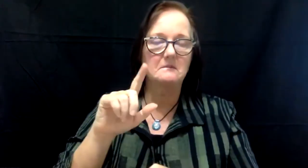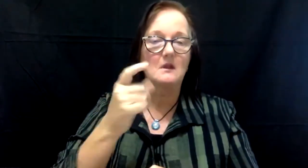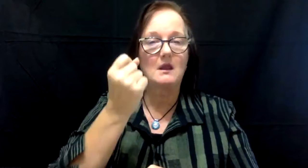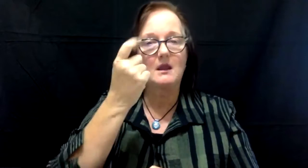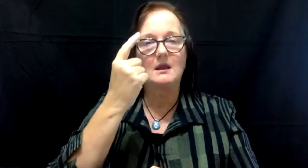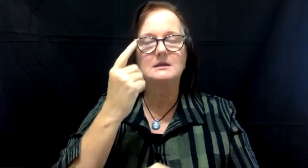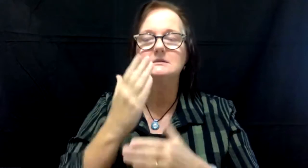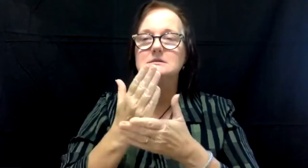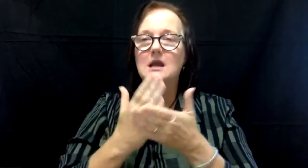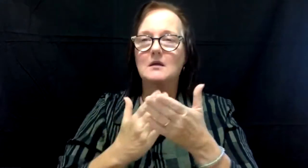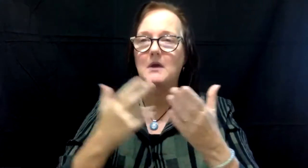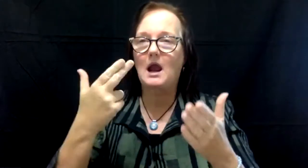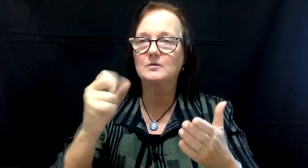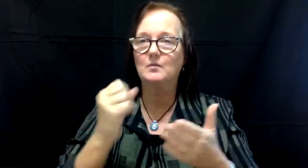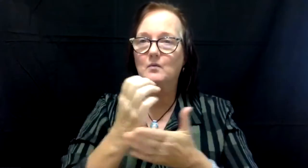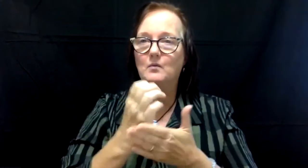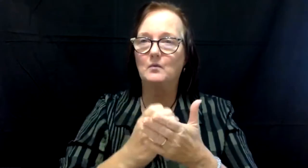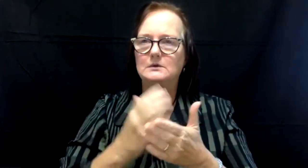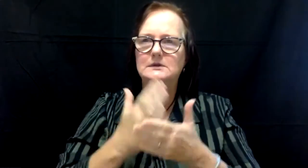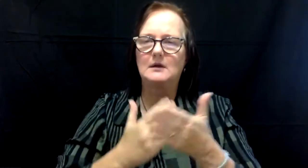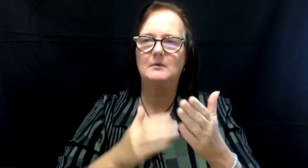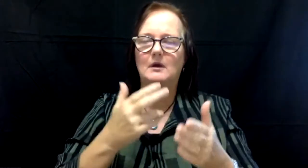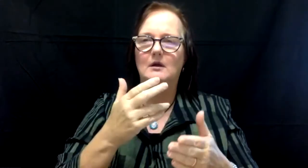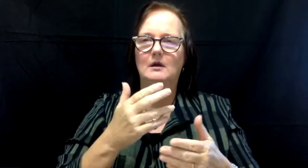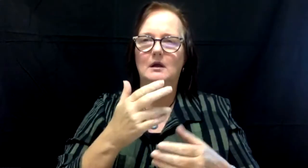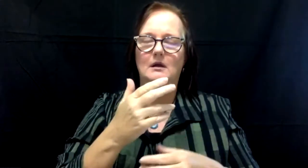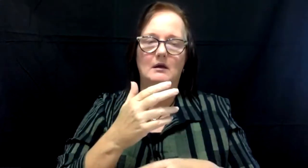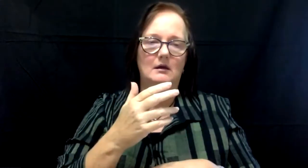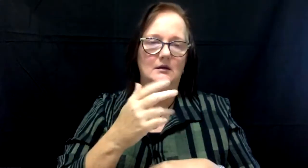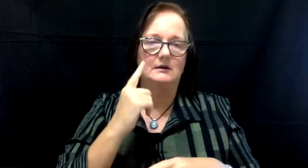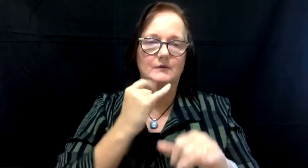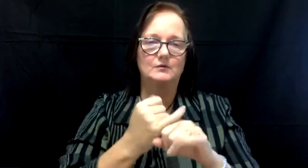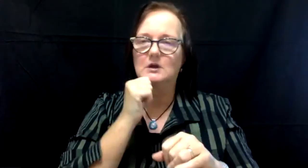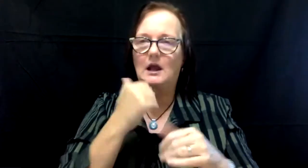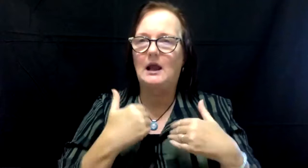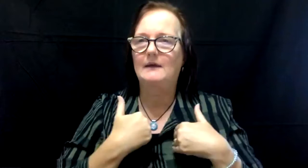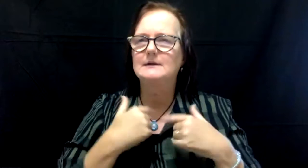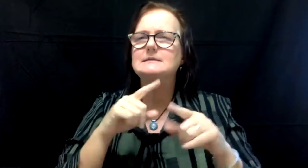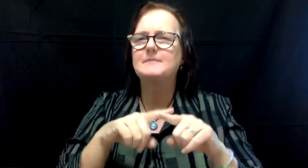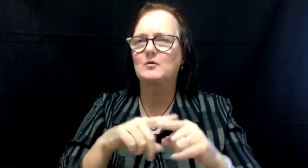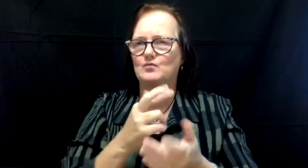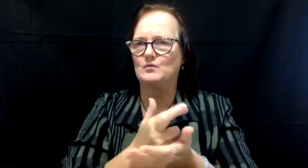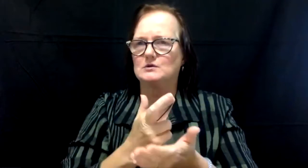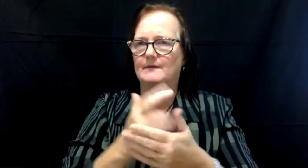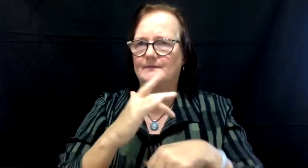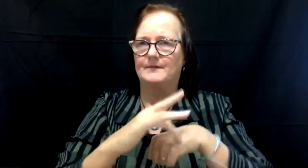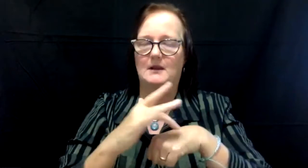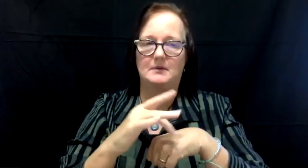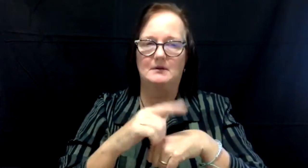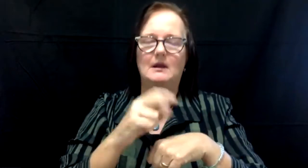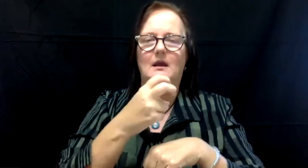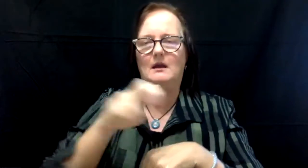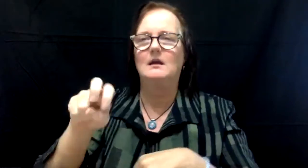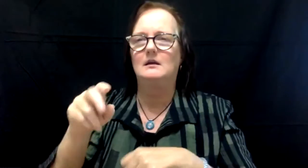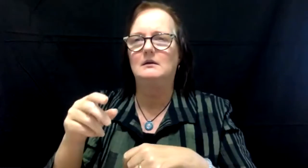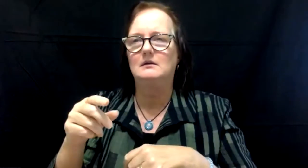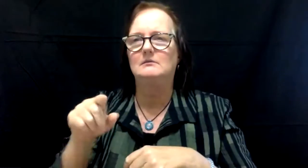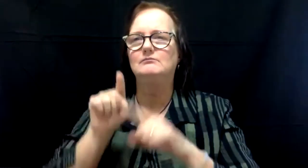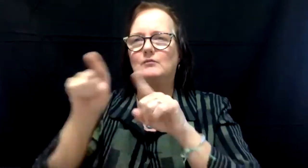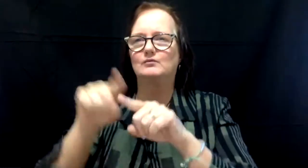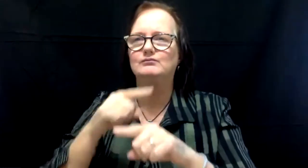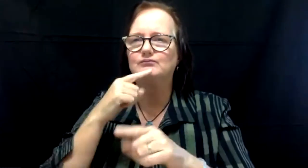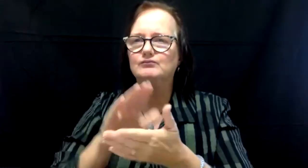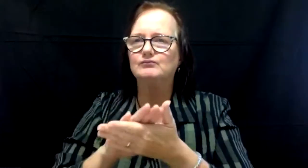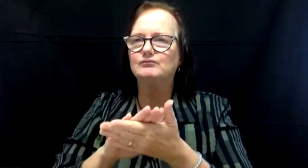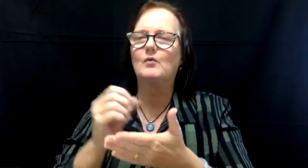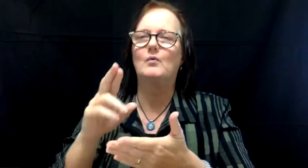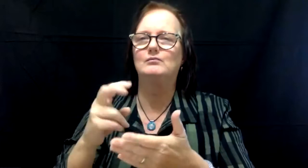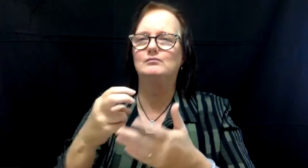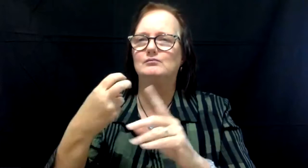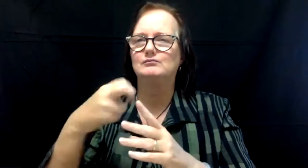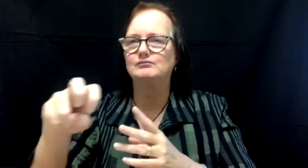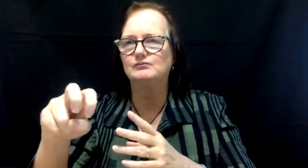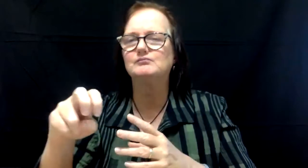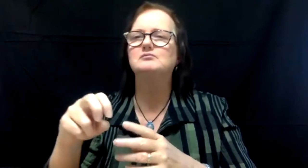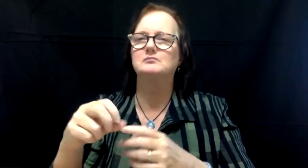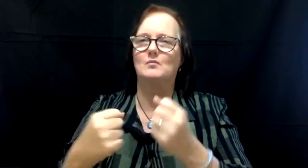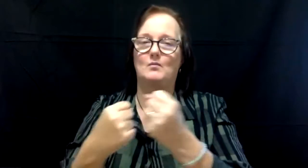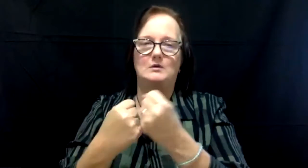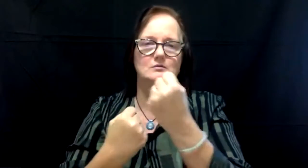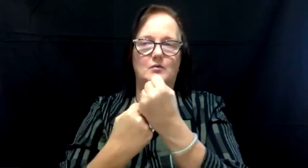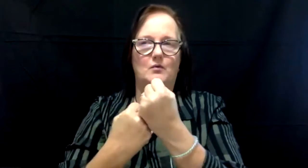but I've also taken some high school courses that my Deaf school didn't have, with support.